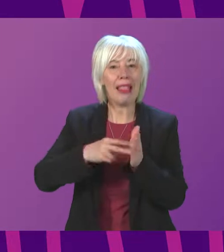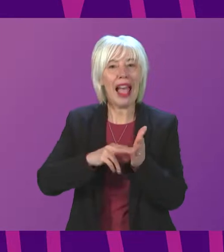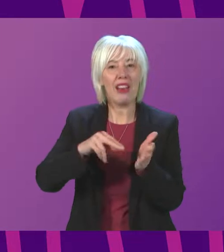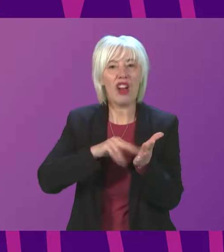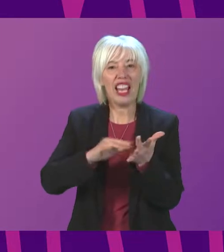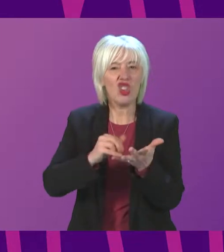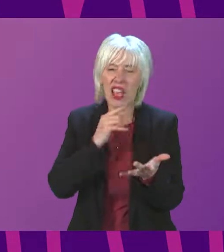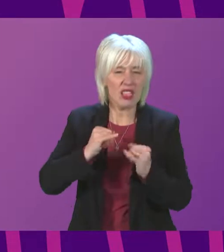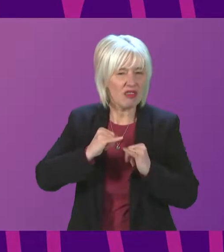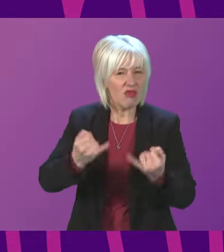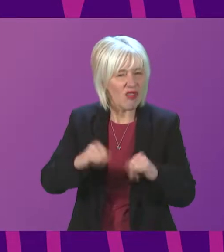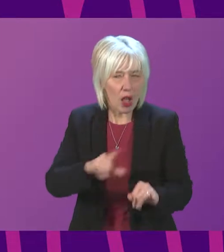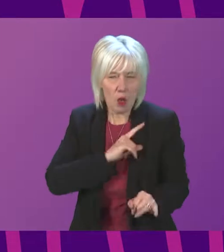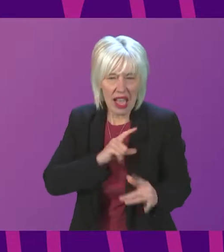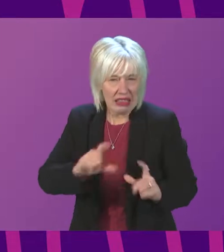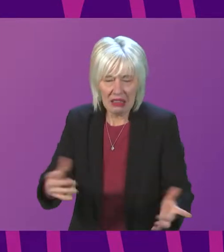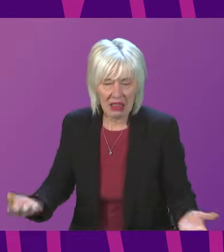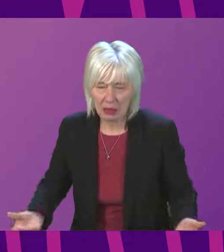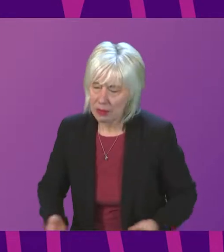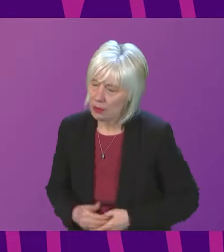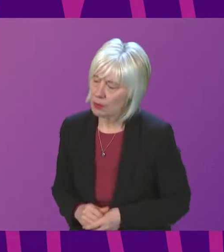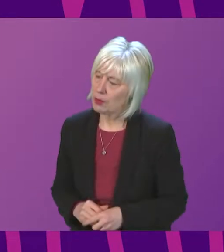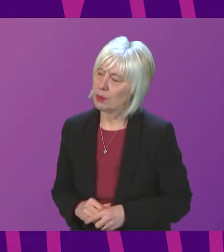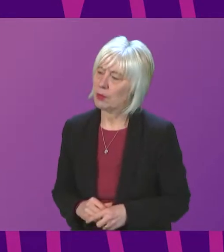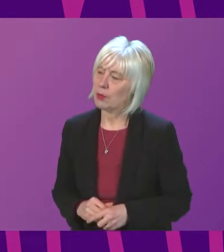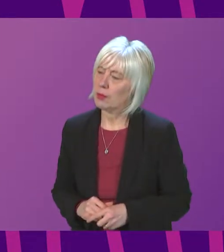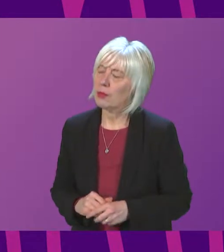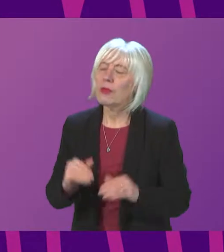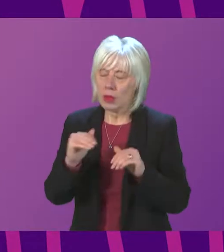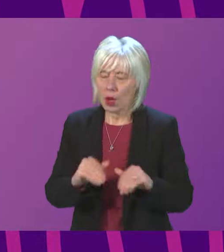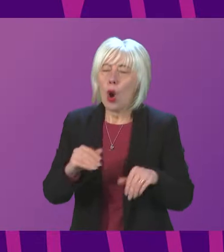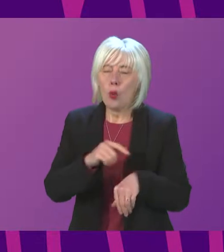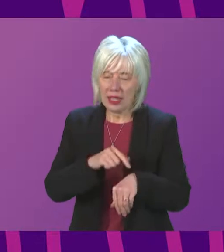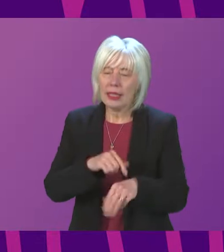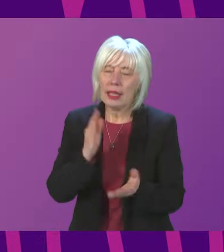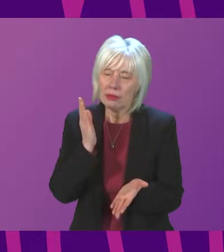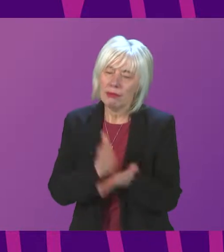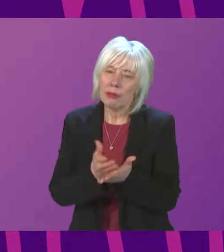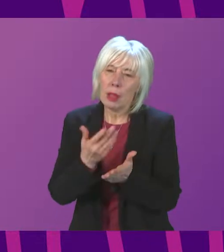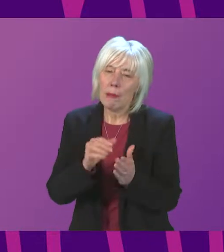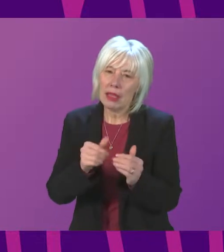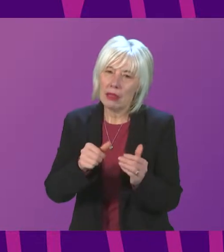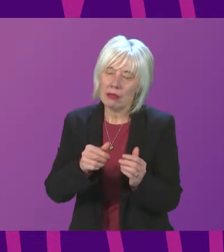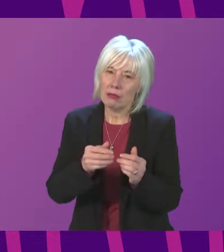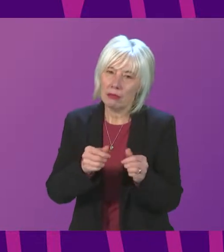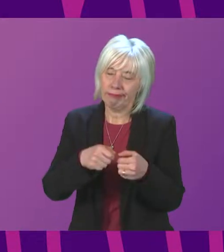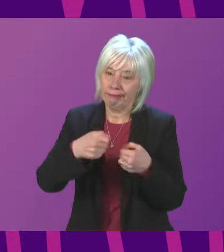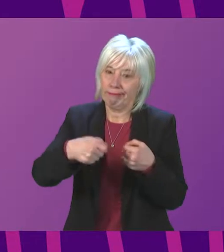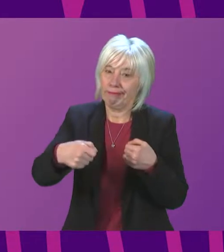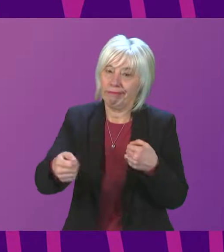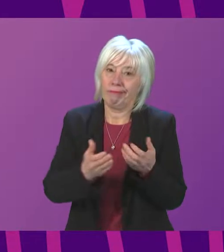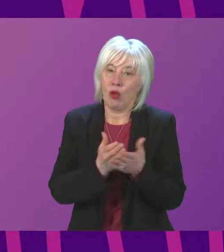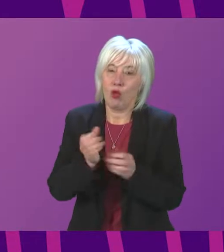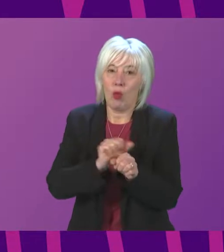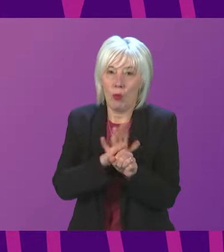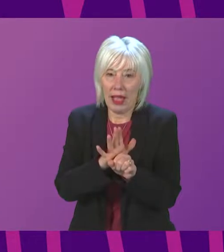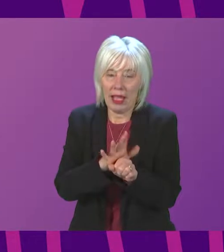First, waiting times have increased over the course of the pandemic because, during Covid,